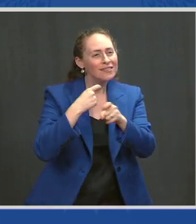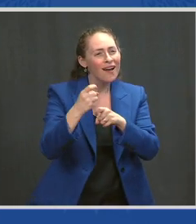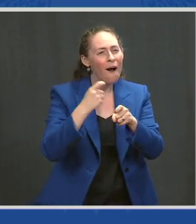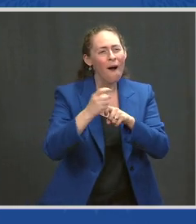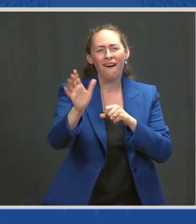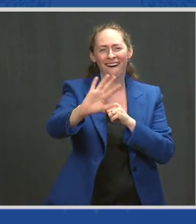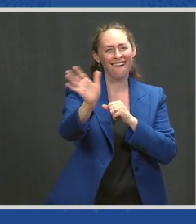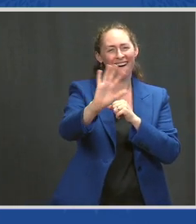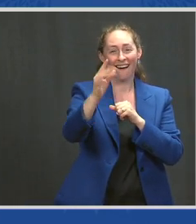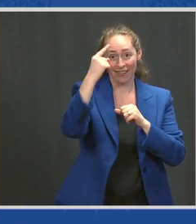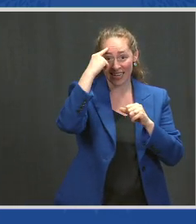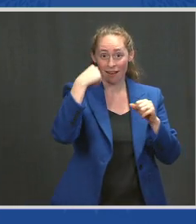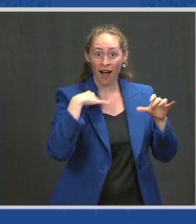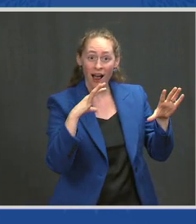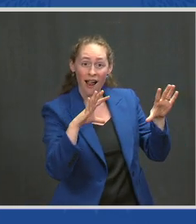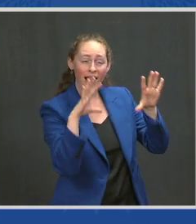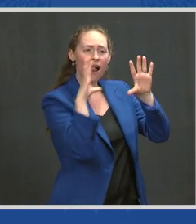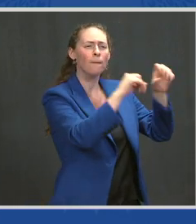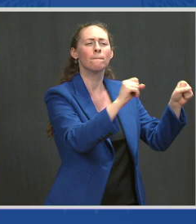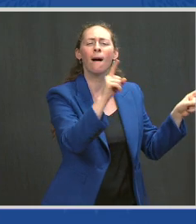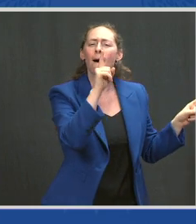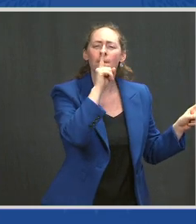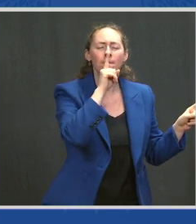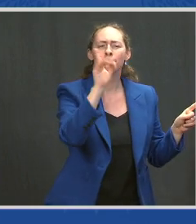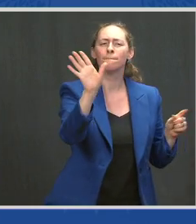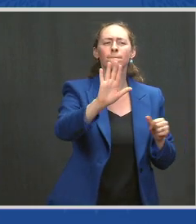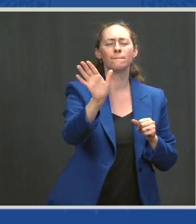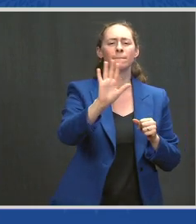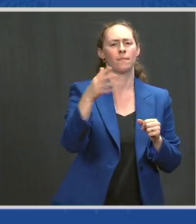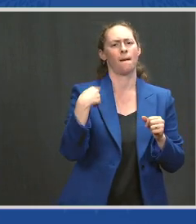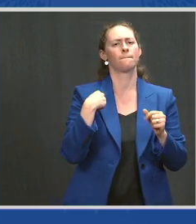But my generic point is, it is -- it is more complicated than that.